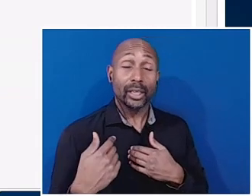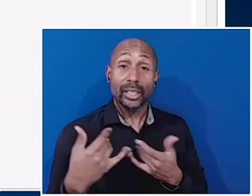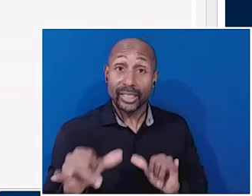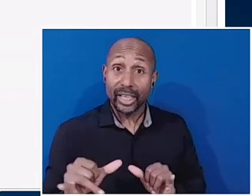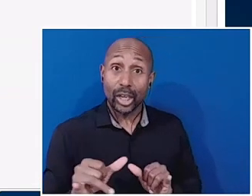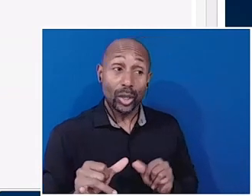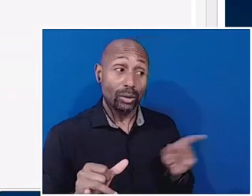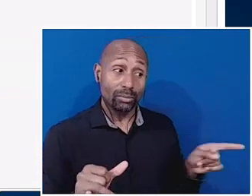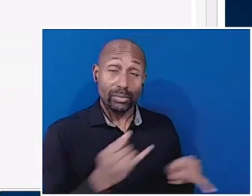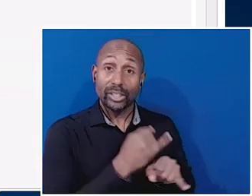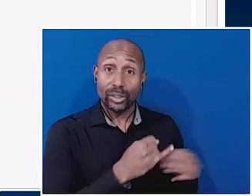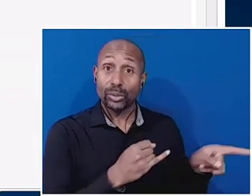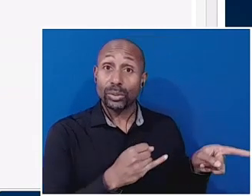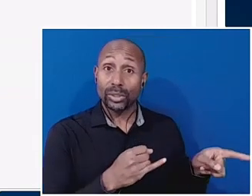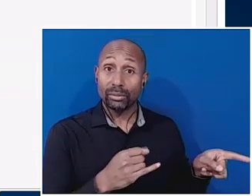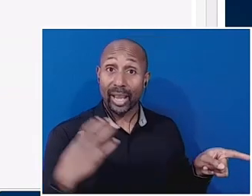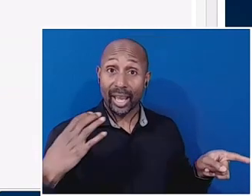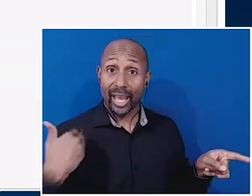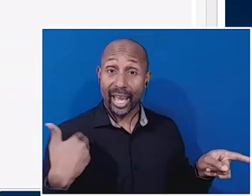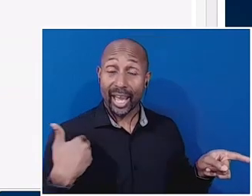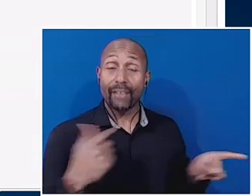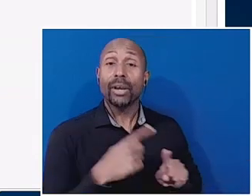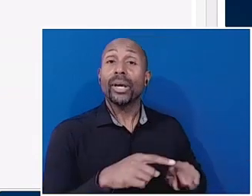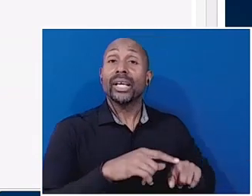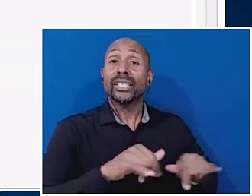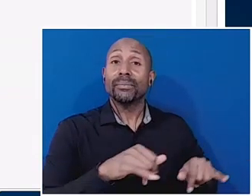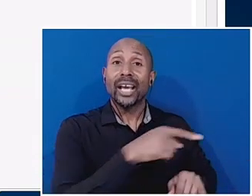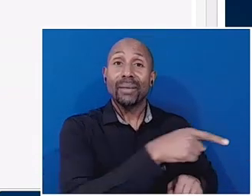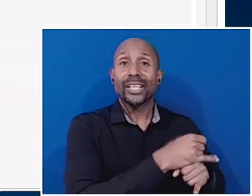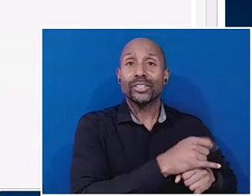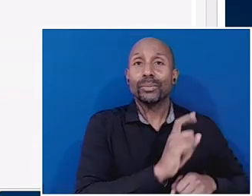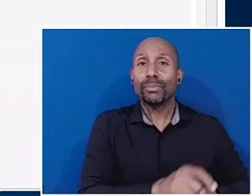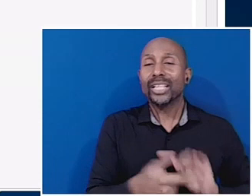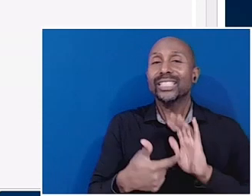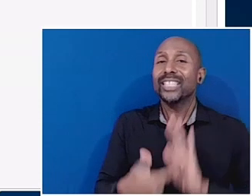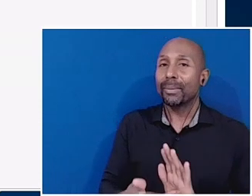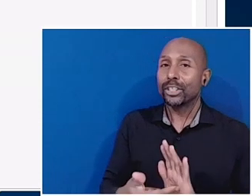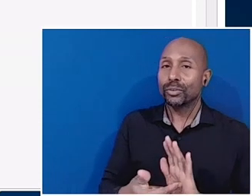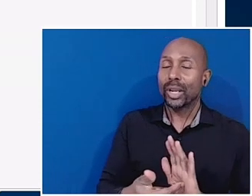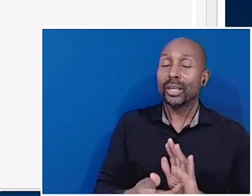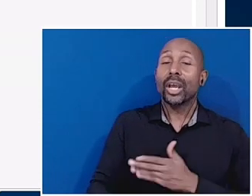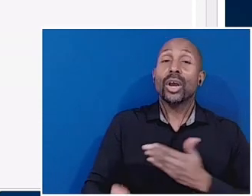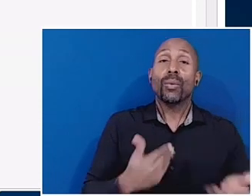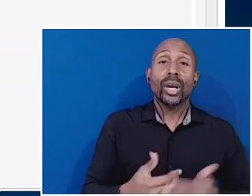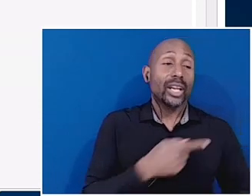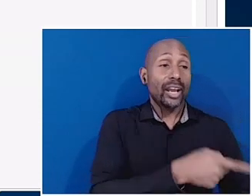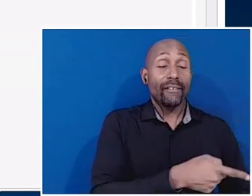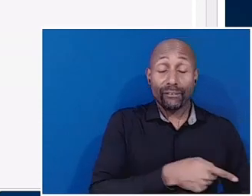institution to demonstrate that whatever entity that it enters into an agreement